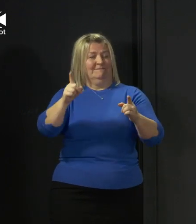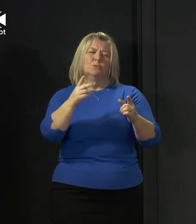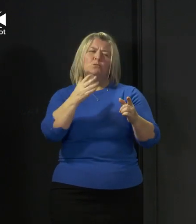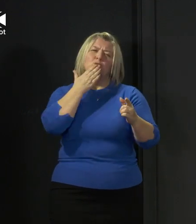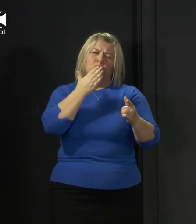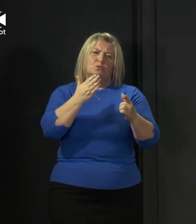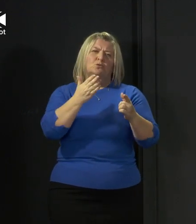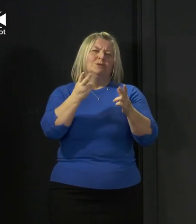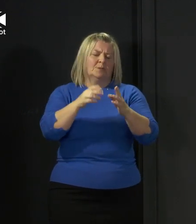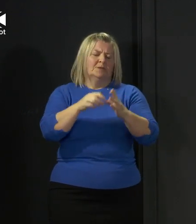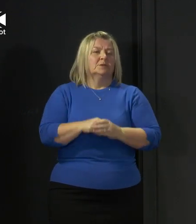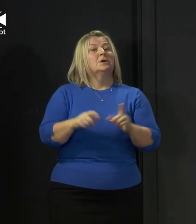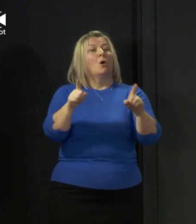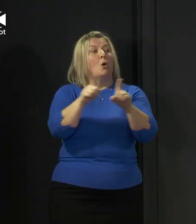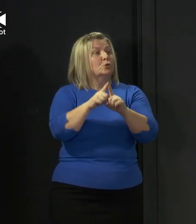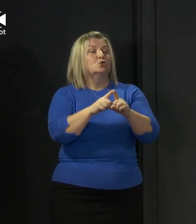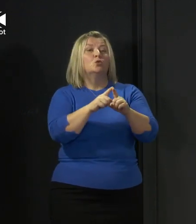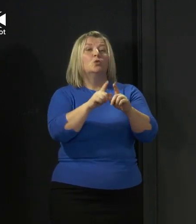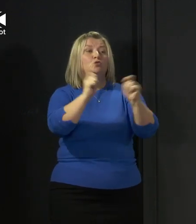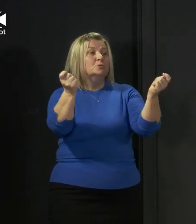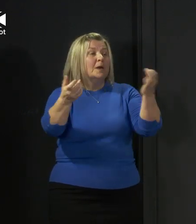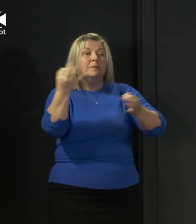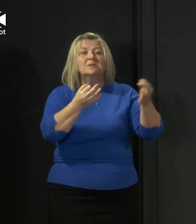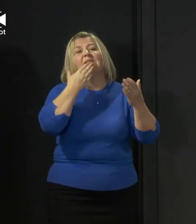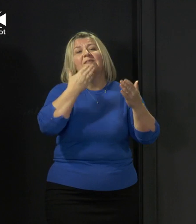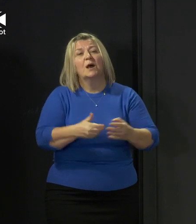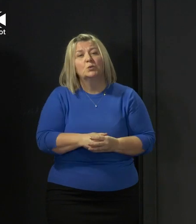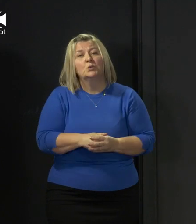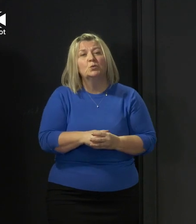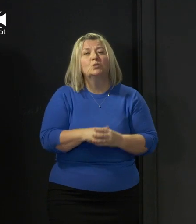journalists for the questions as always and thank all of you for watching I hope